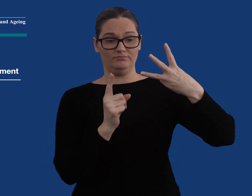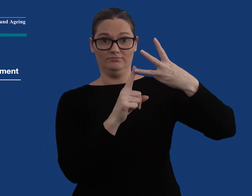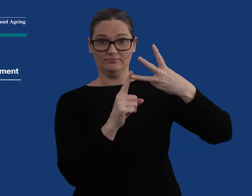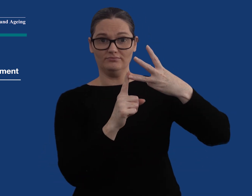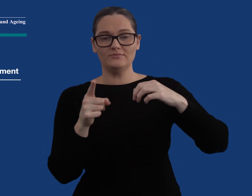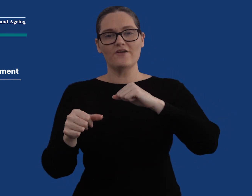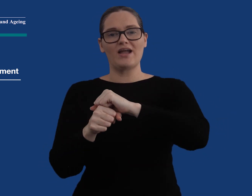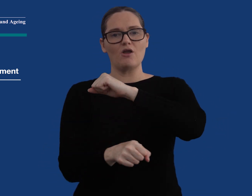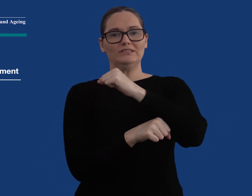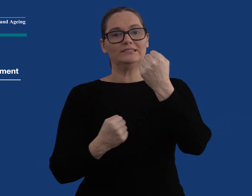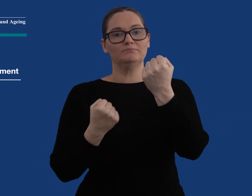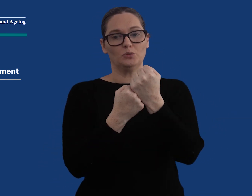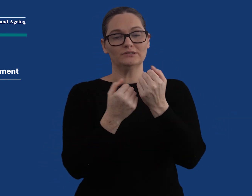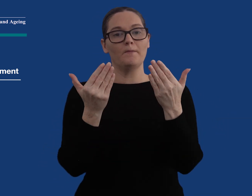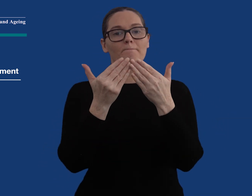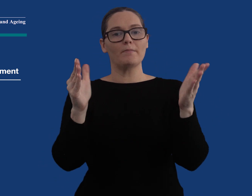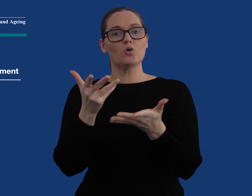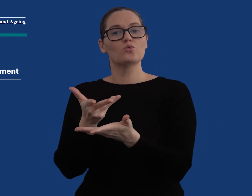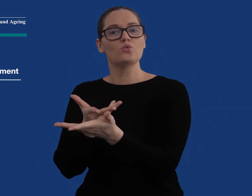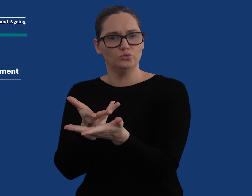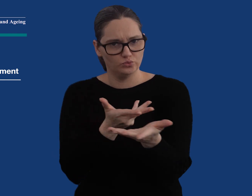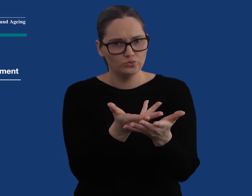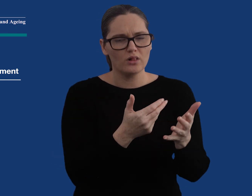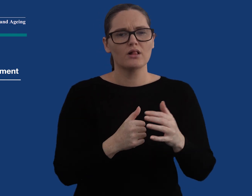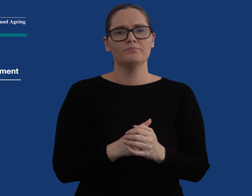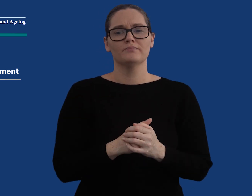• Foundational Supports public consultation -